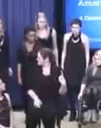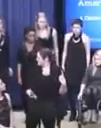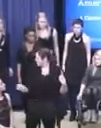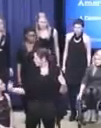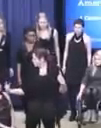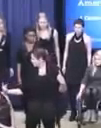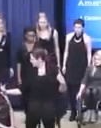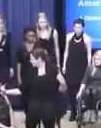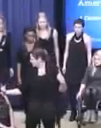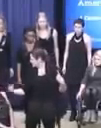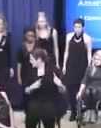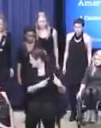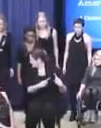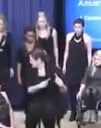Only him.